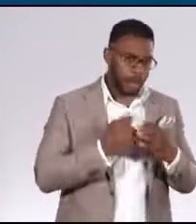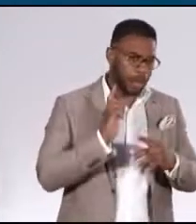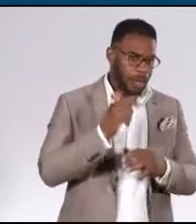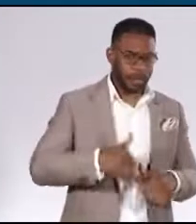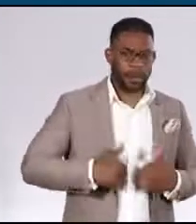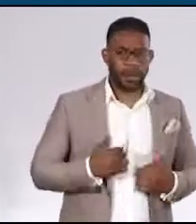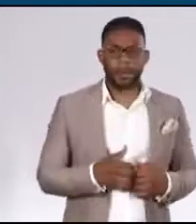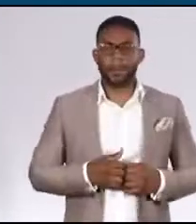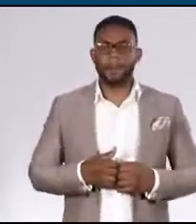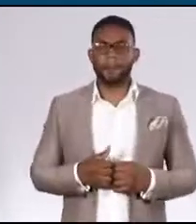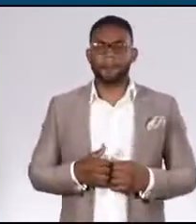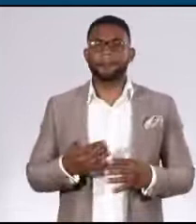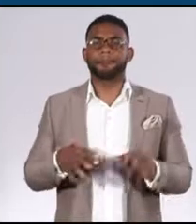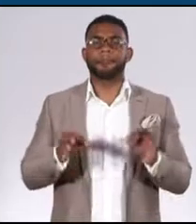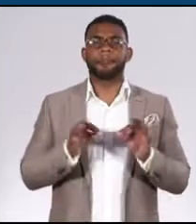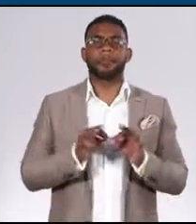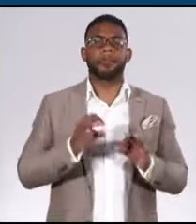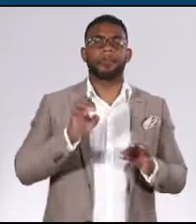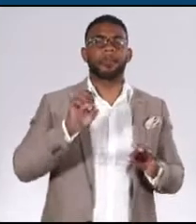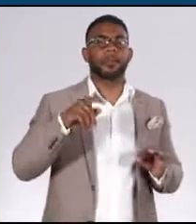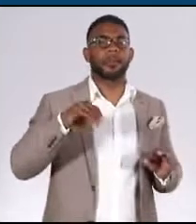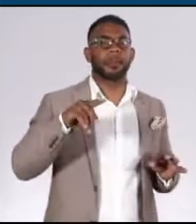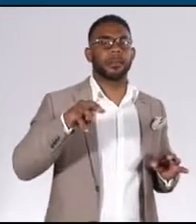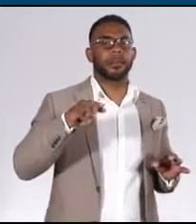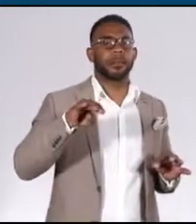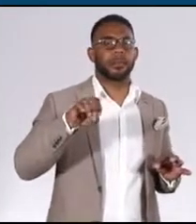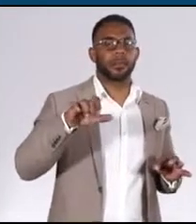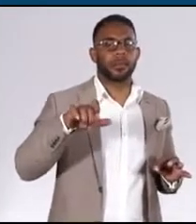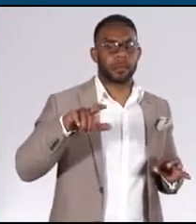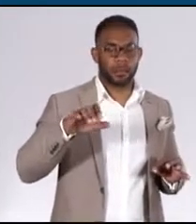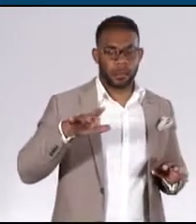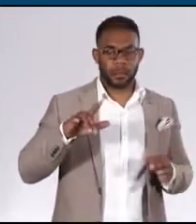Importantly, epidemiological research now, really the last 5 to 10 years now